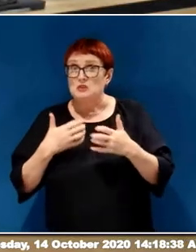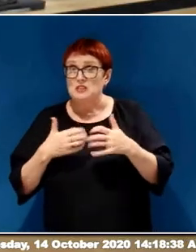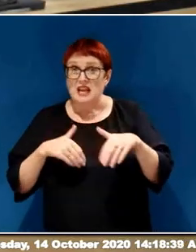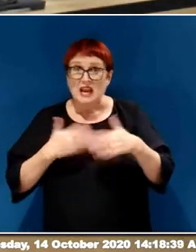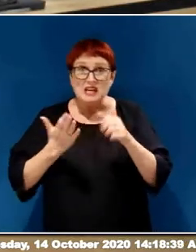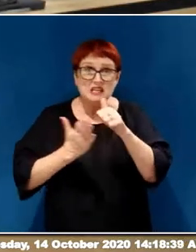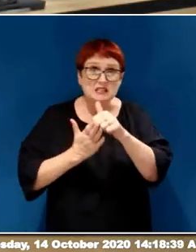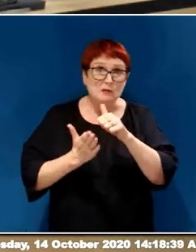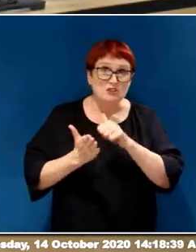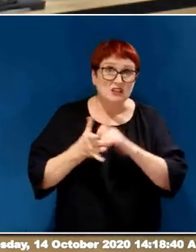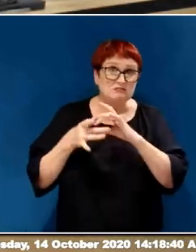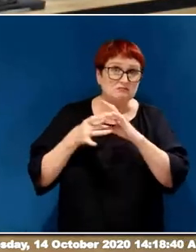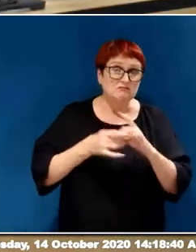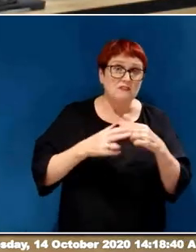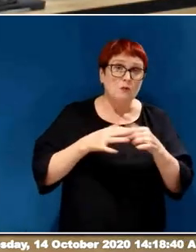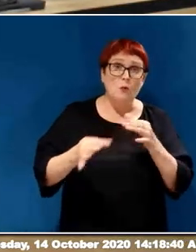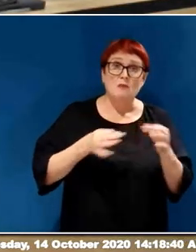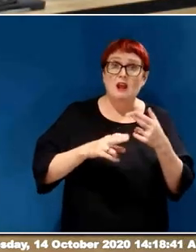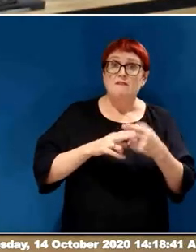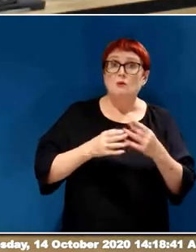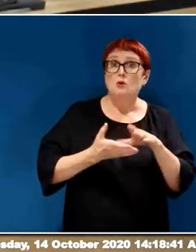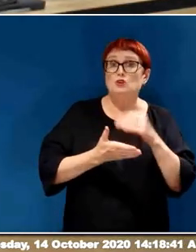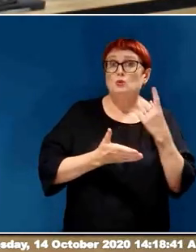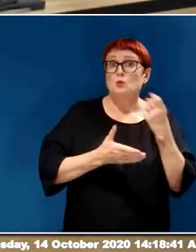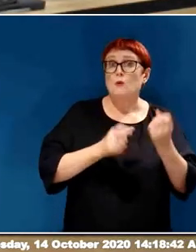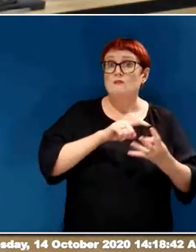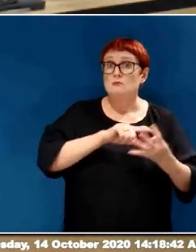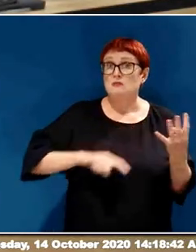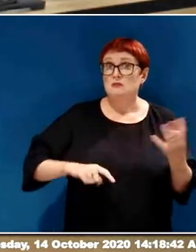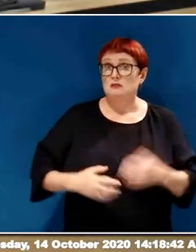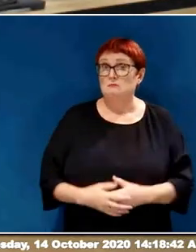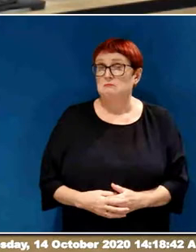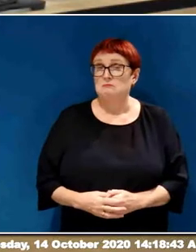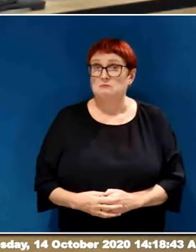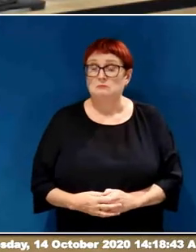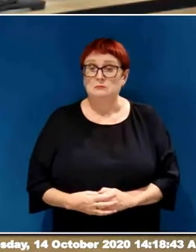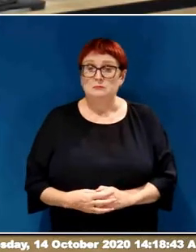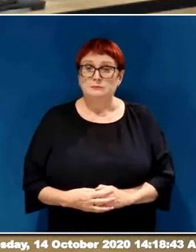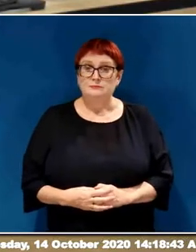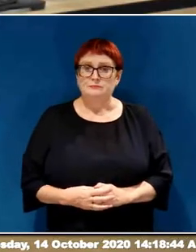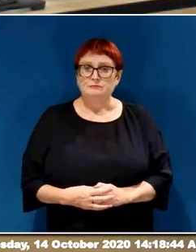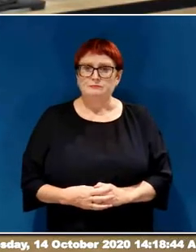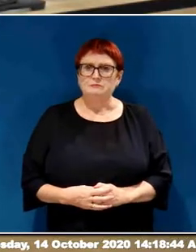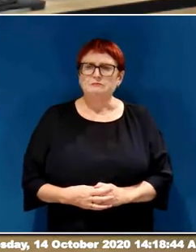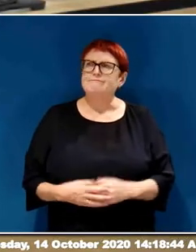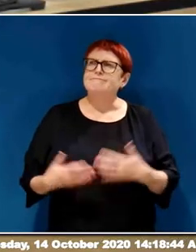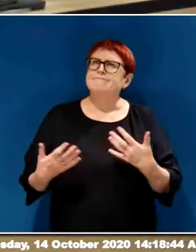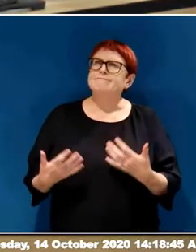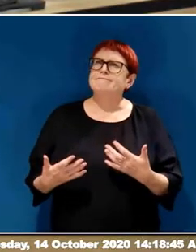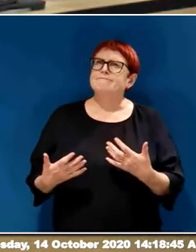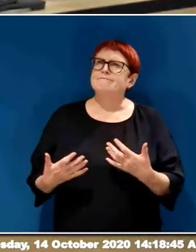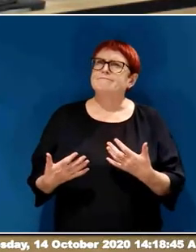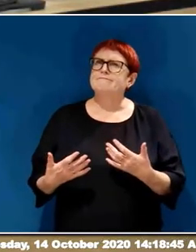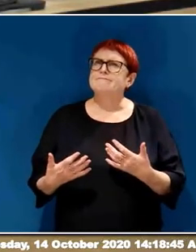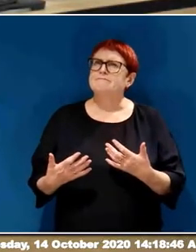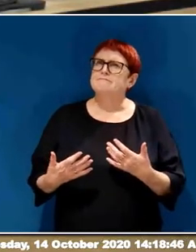DR de BRUIN: I would suggest that that is, to some degree, a gap but because